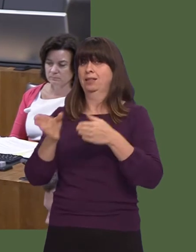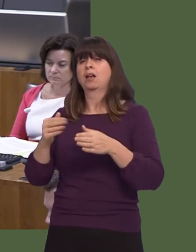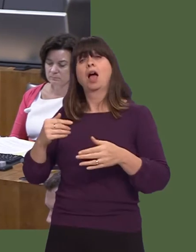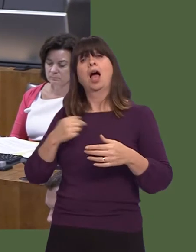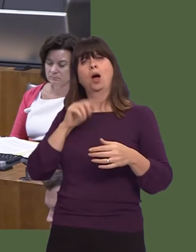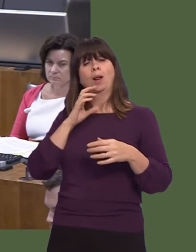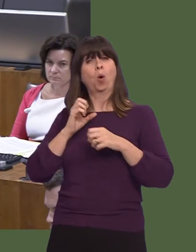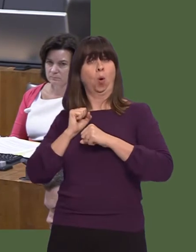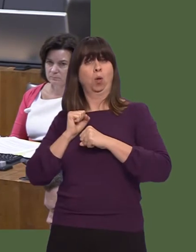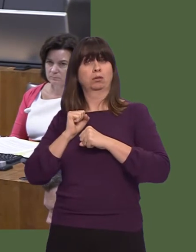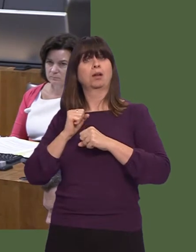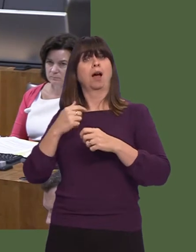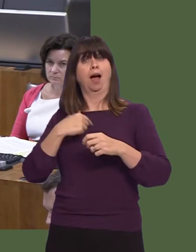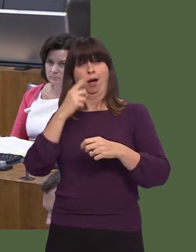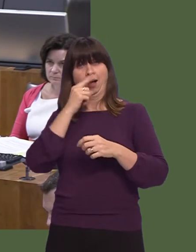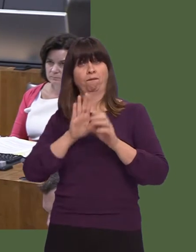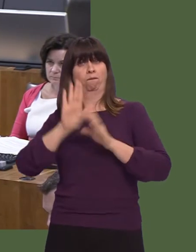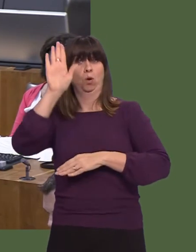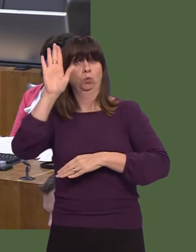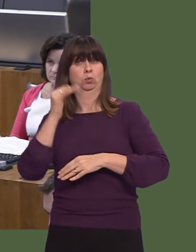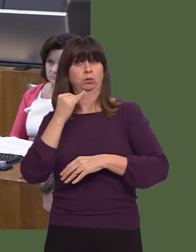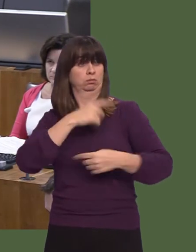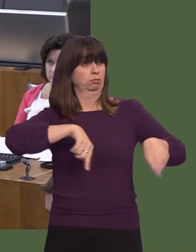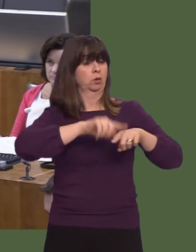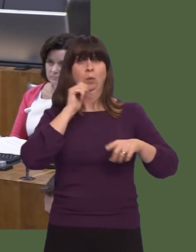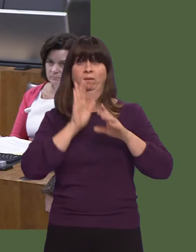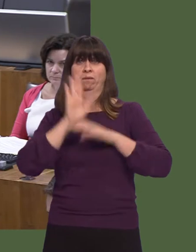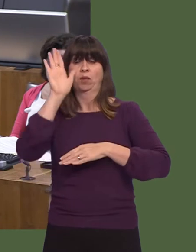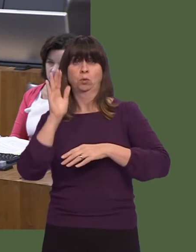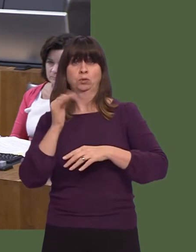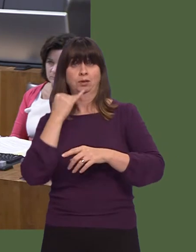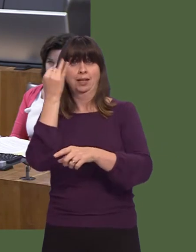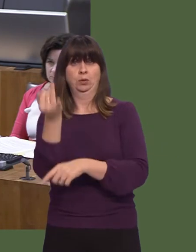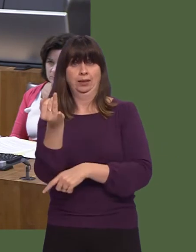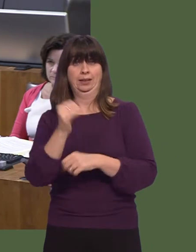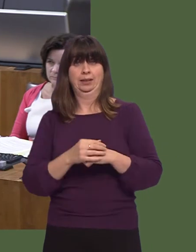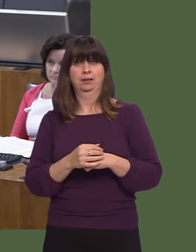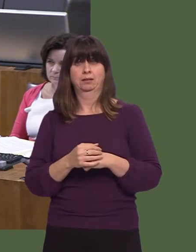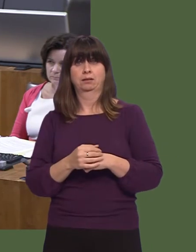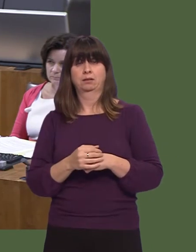next week until we've studied carefully, of course, the breadth of the terms of reference